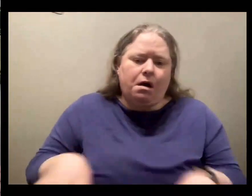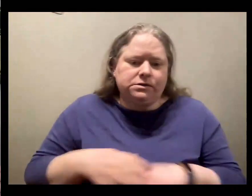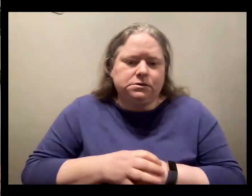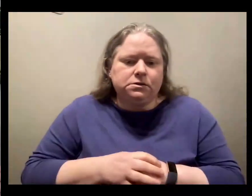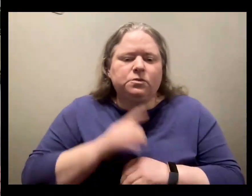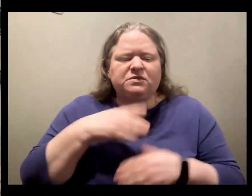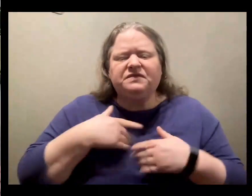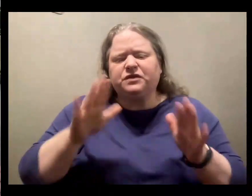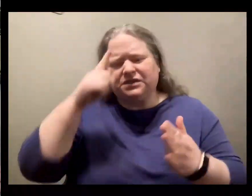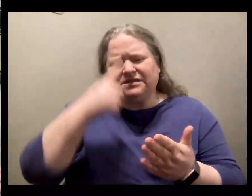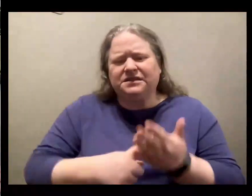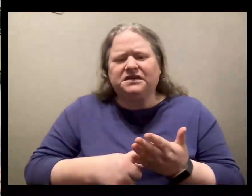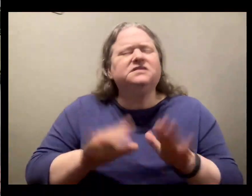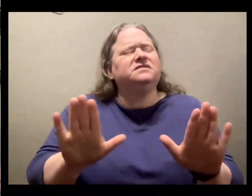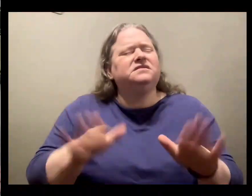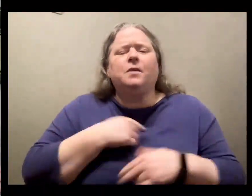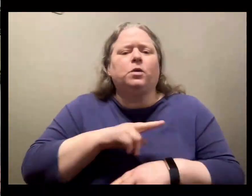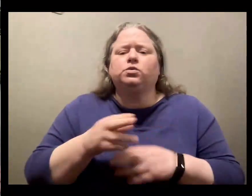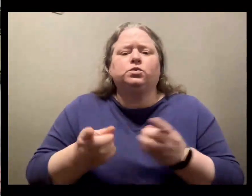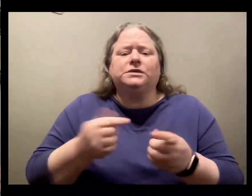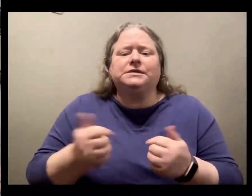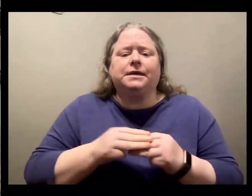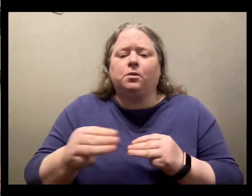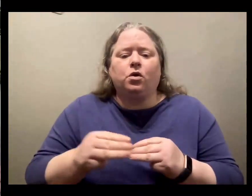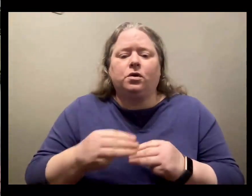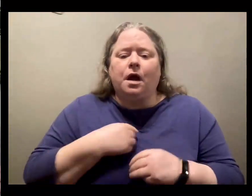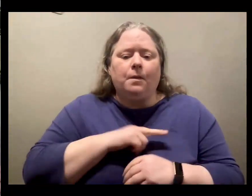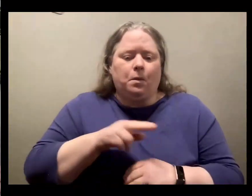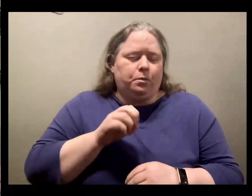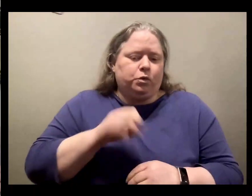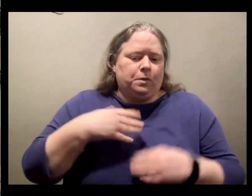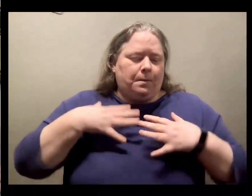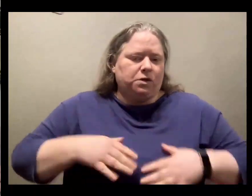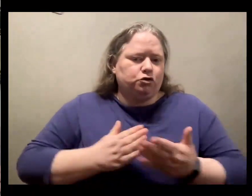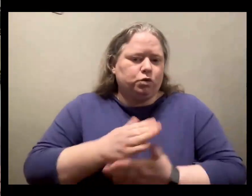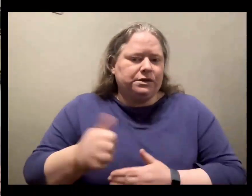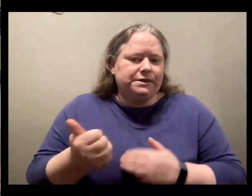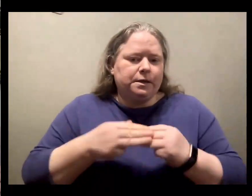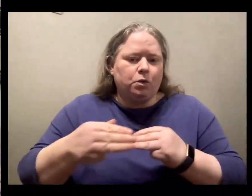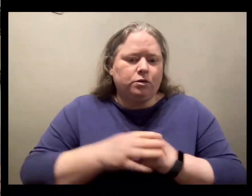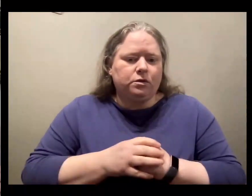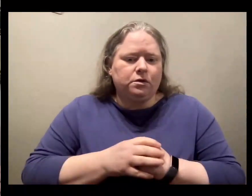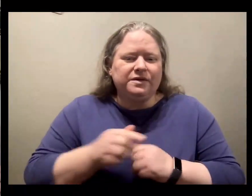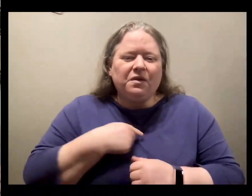But… I just decided that... I’m not doing this anymore. I’m not putting my body through this anymore.